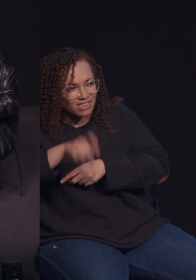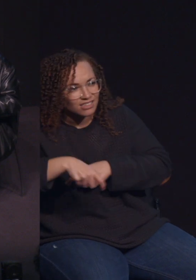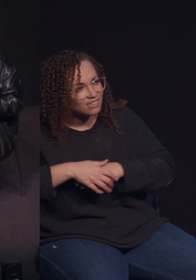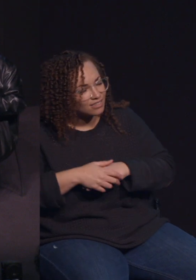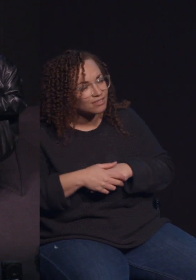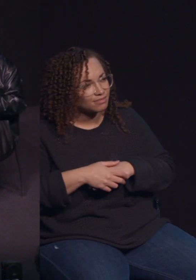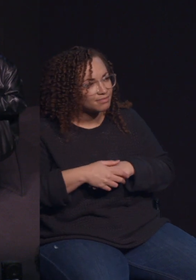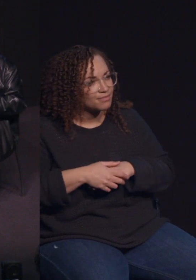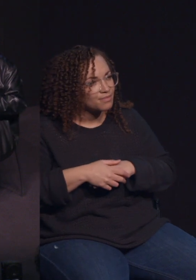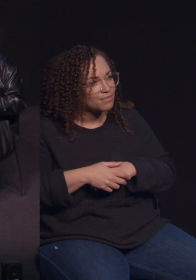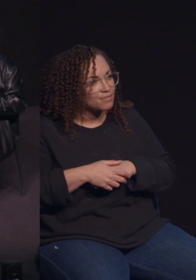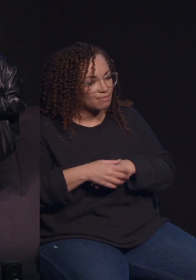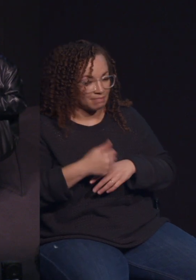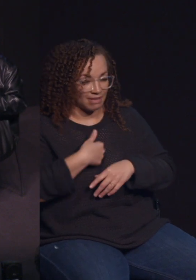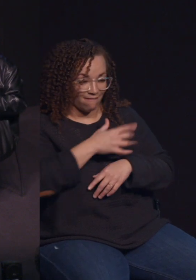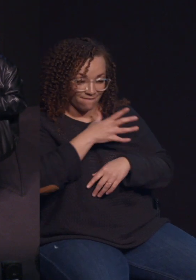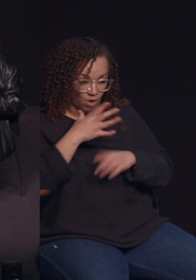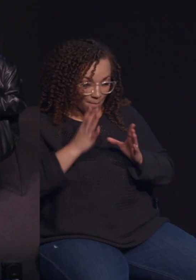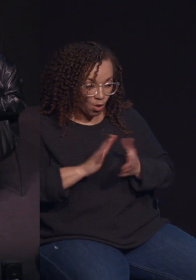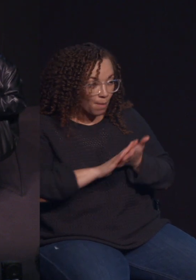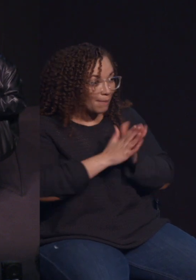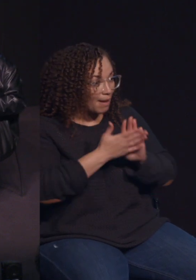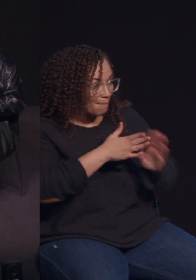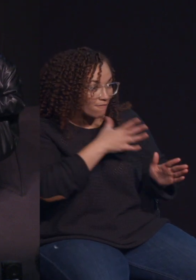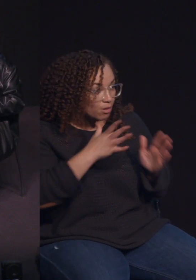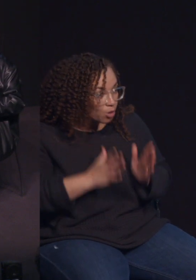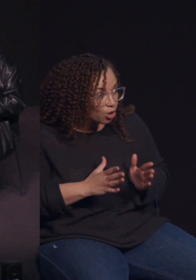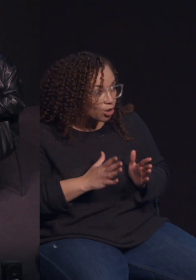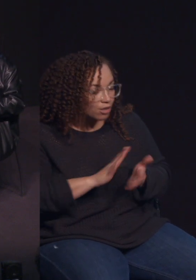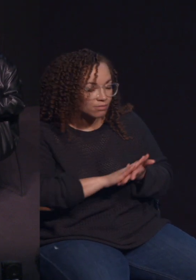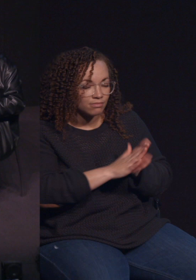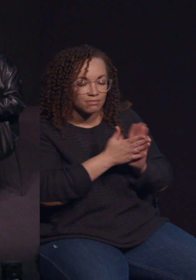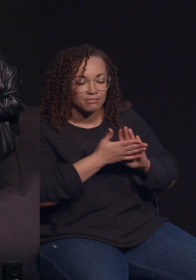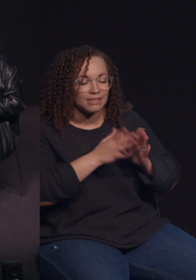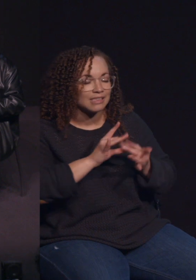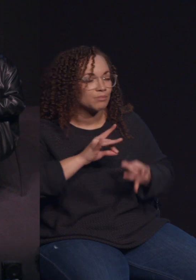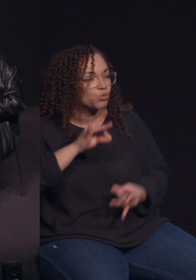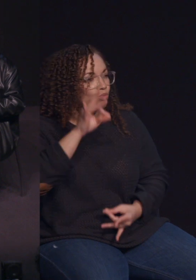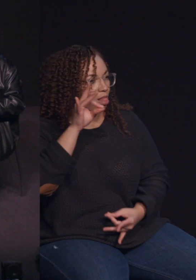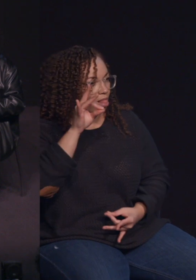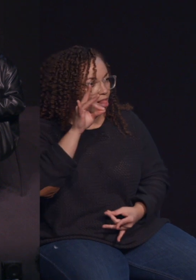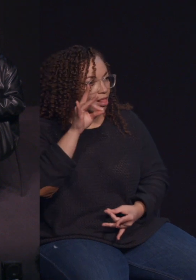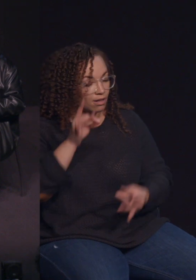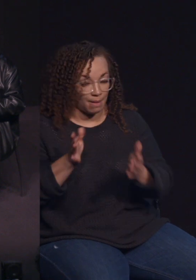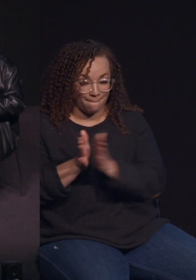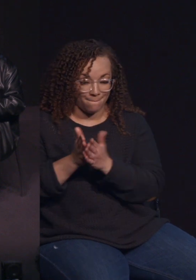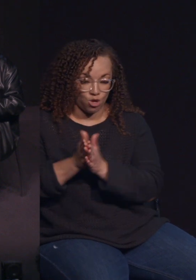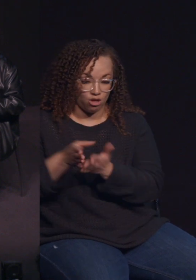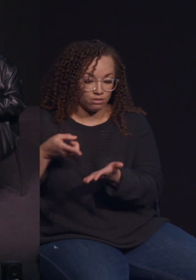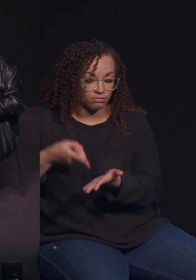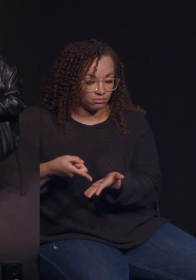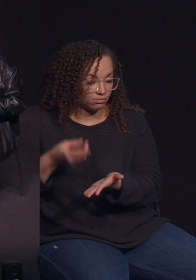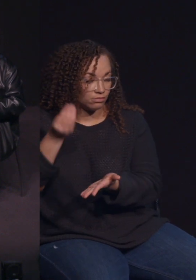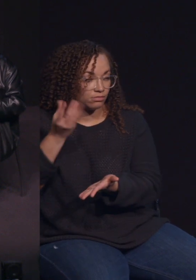it was something spiritual. 'Cause the Book tells me that I came from dirt,